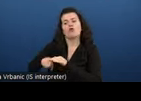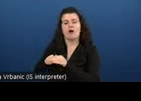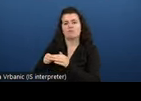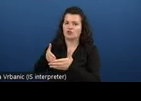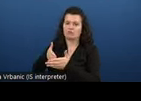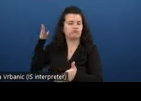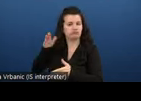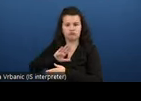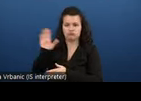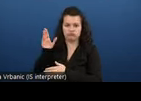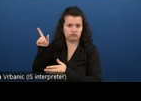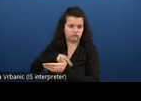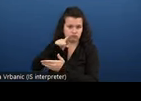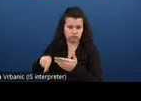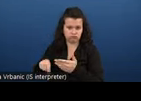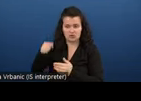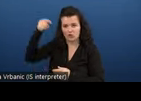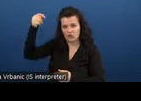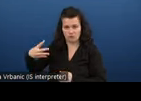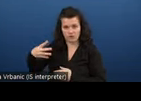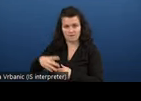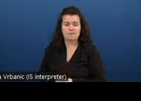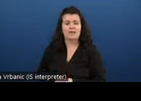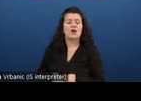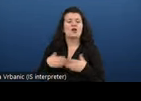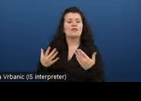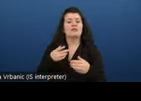for example for a lever, there were four 15:53:34 liberal principles and they're fully